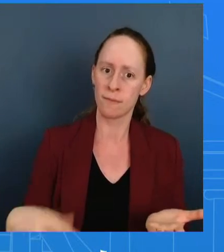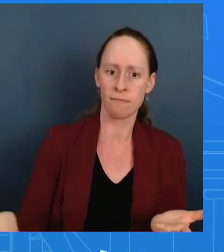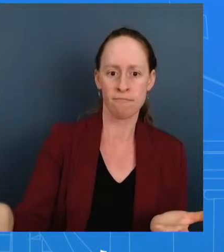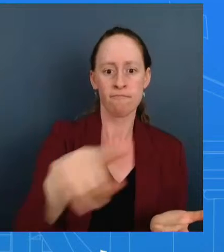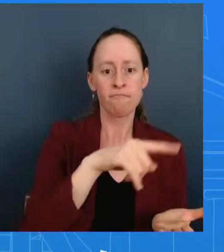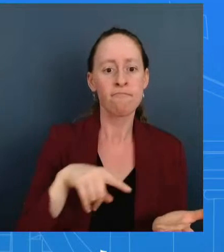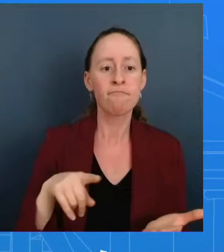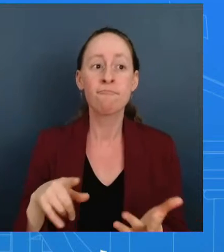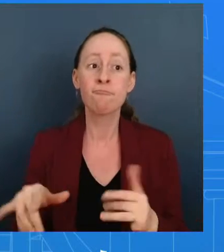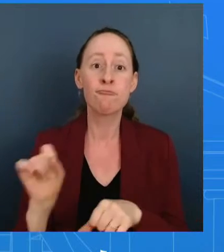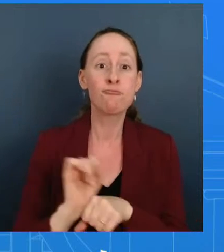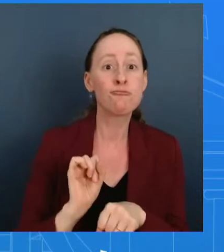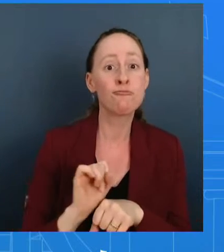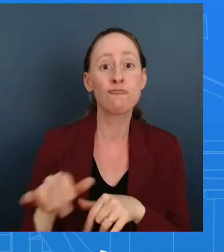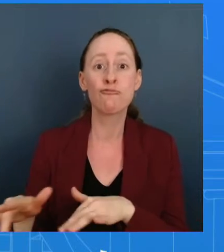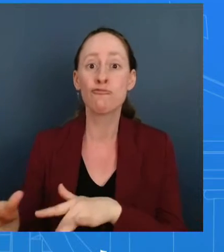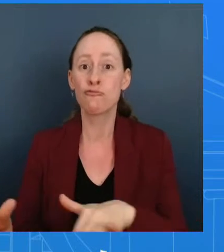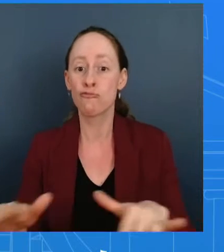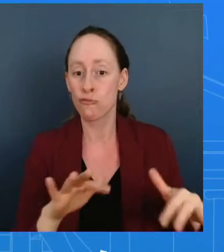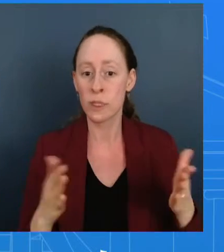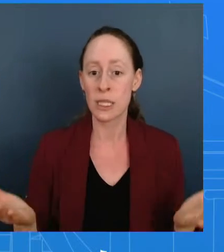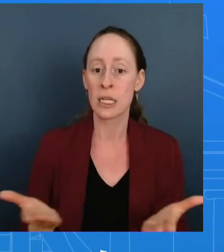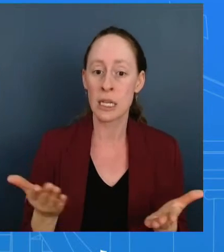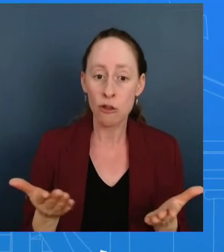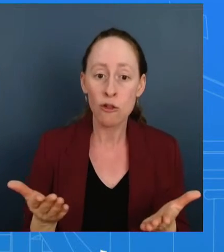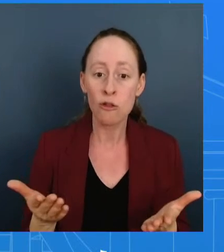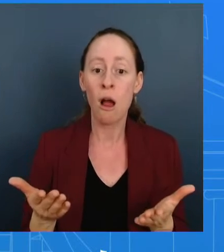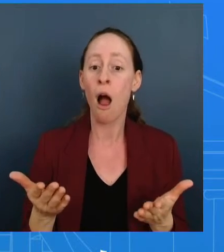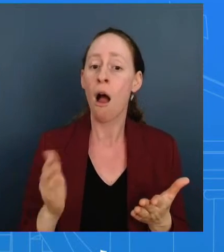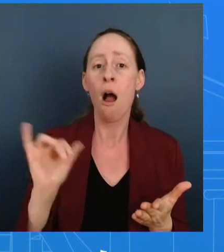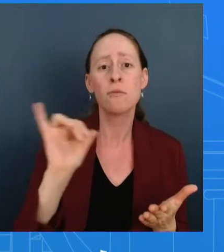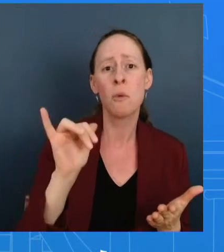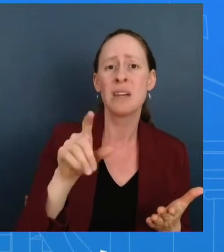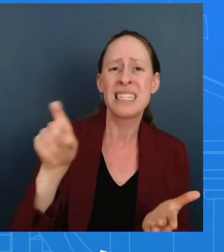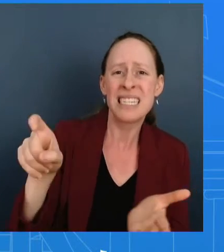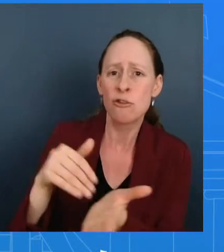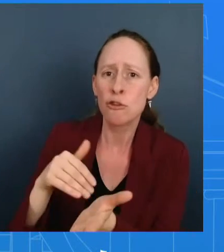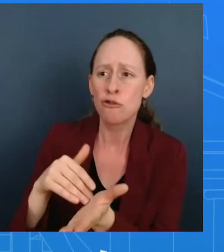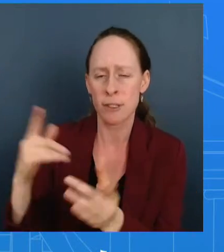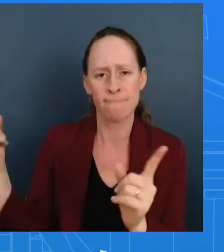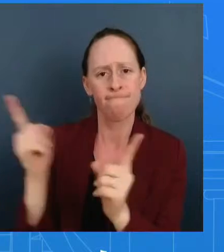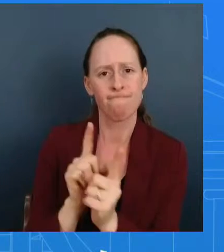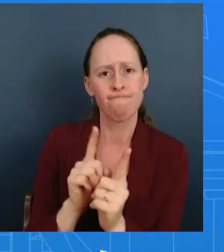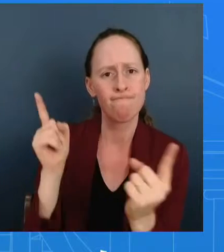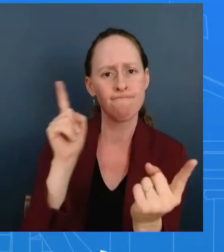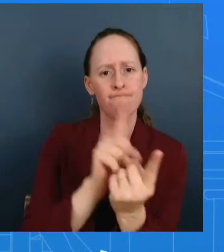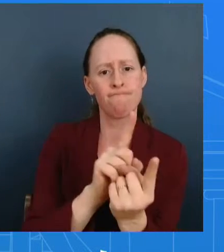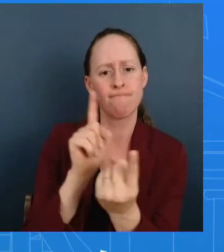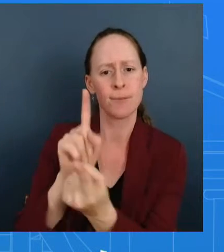but under the care of the medical unit. Right? They get -- they get care from the White House Medical Unit.